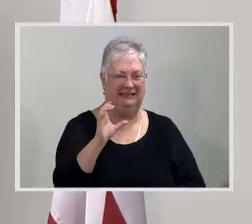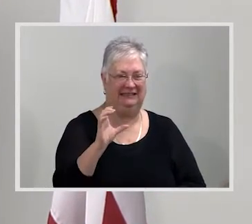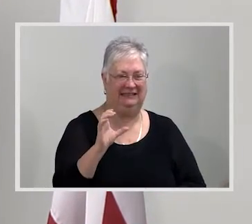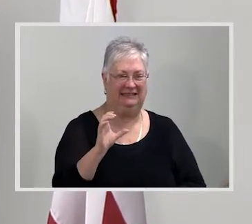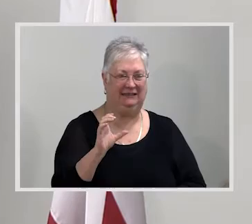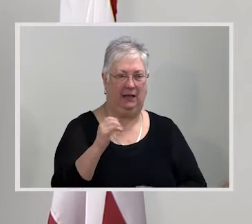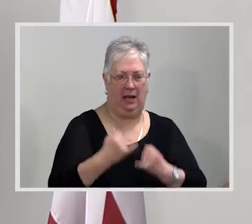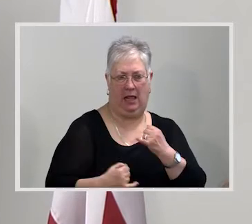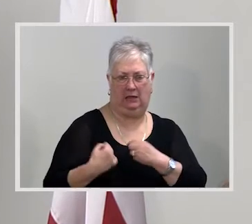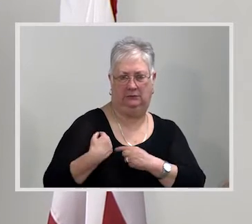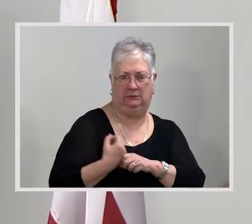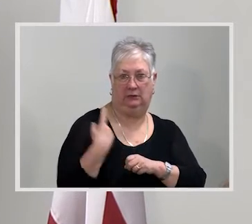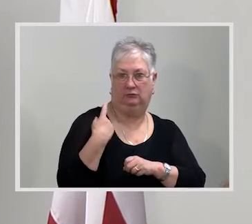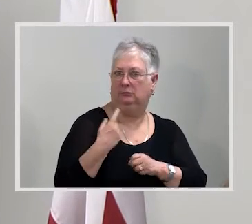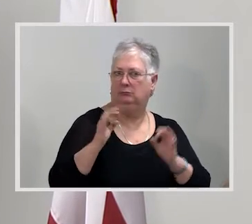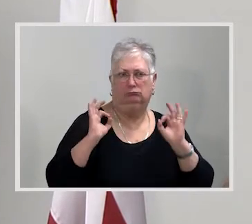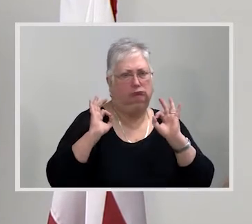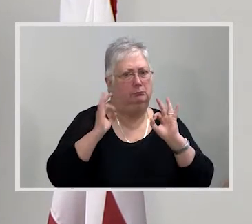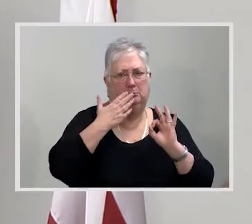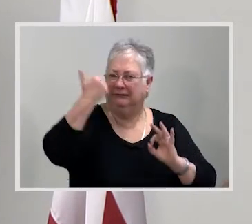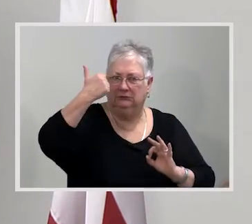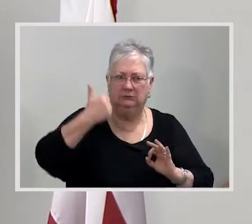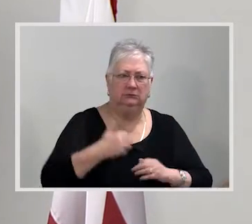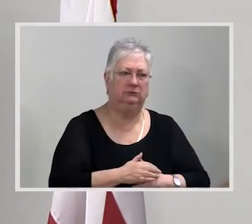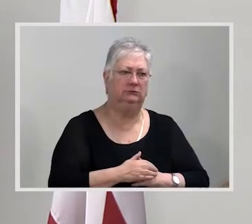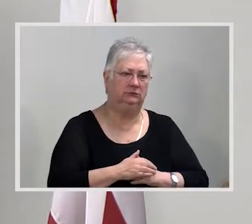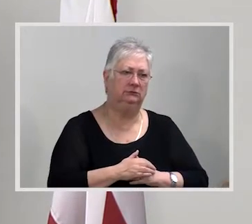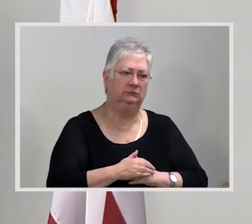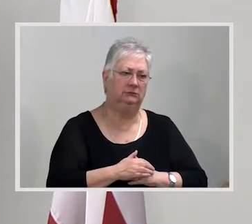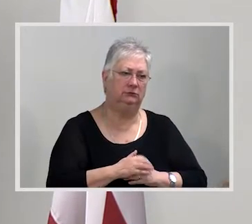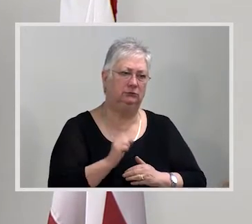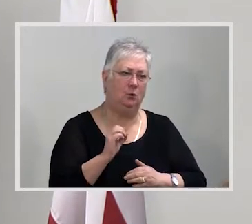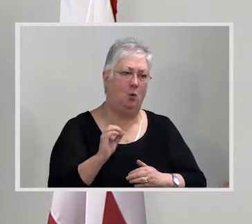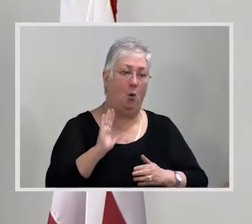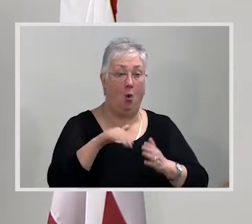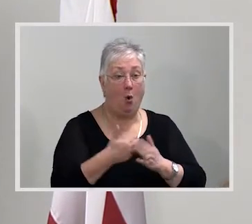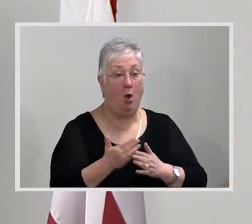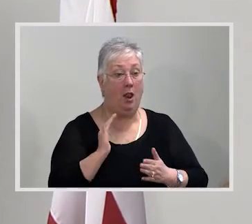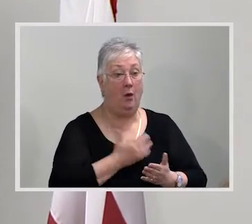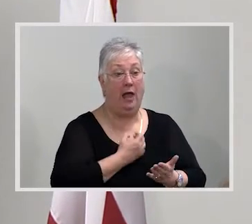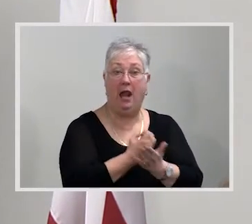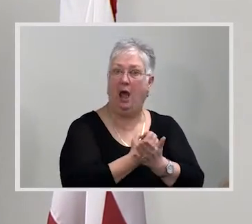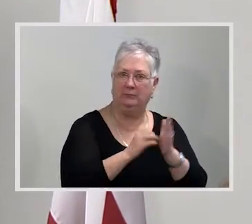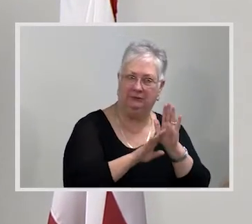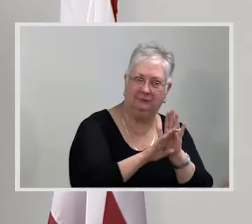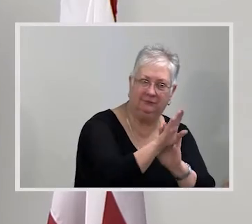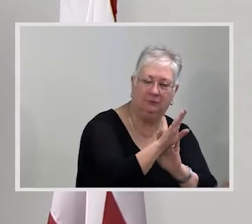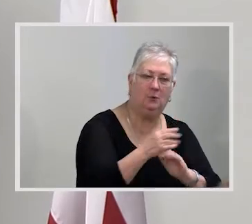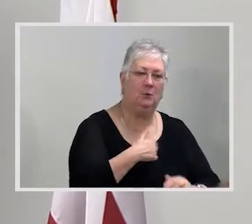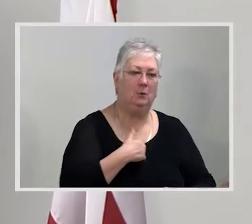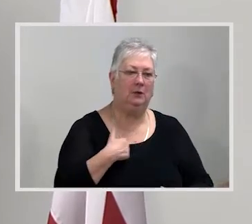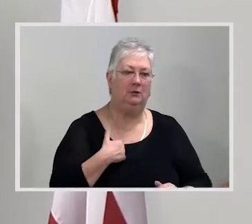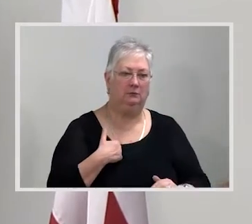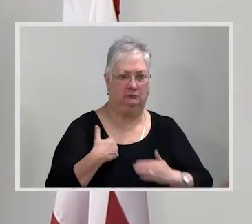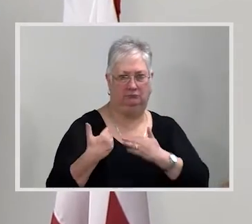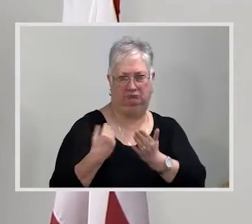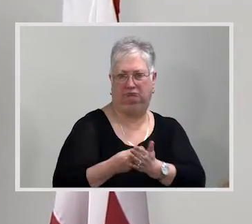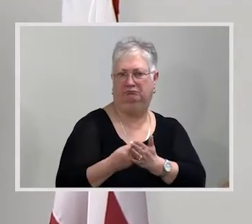THE RIGHT DIRECTION BECAUSE WE HAVE BEEN FISCALLY RESPONSIBLE AND WE HAVE MADE THE TYPES OF INVESTMENTS IN SCHOOLS, IN